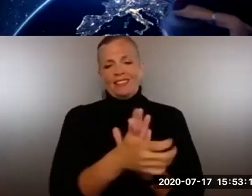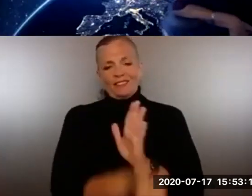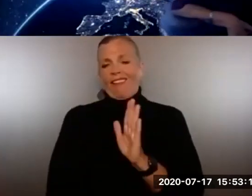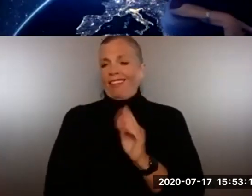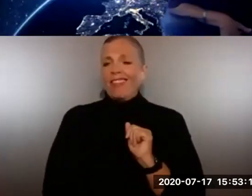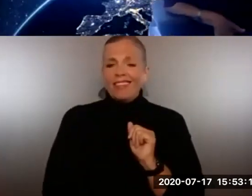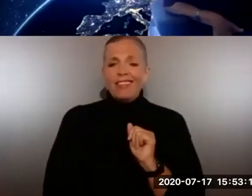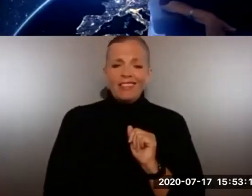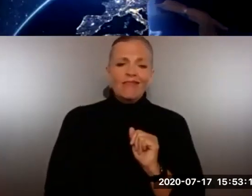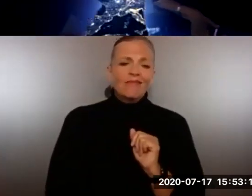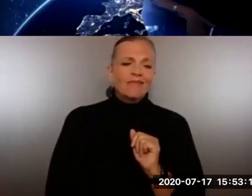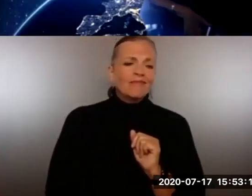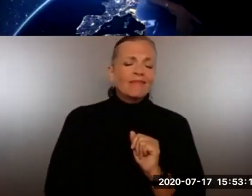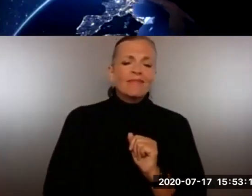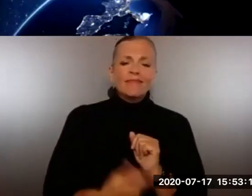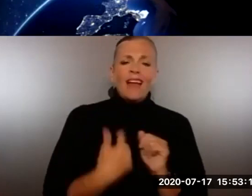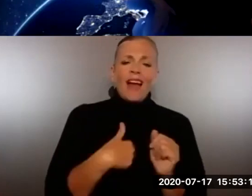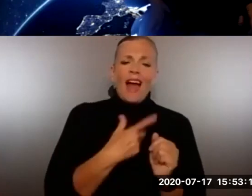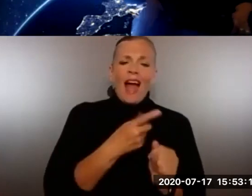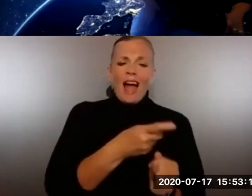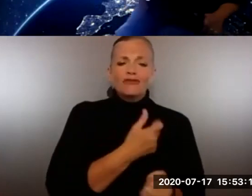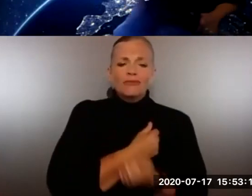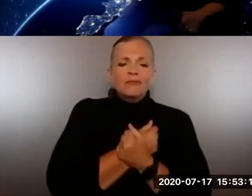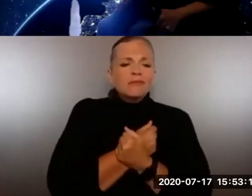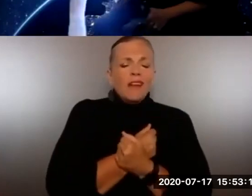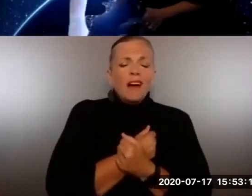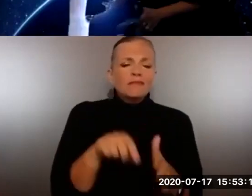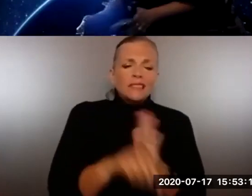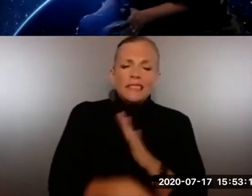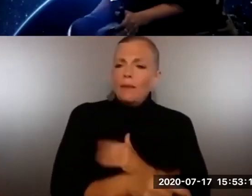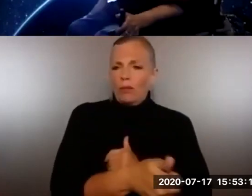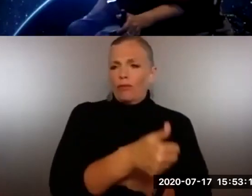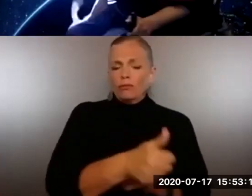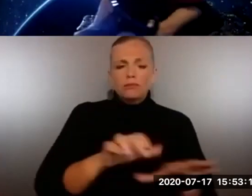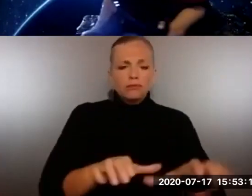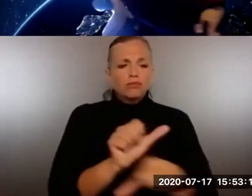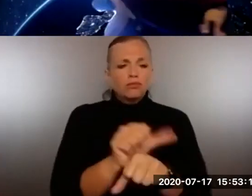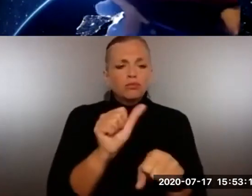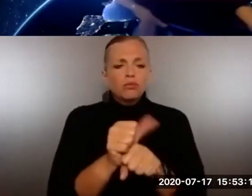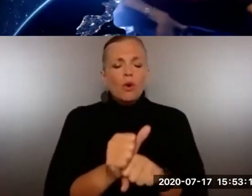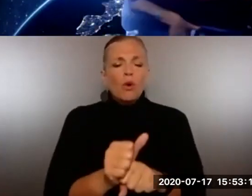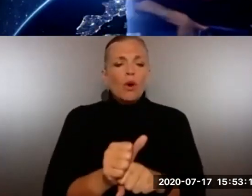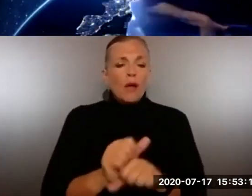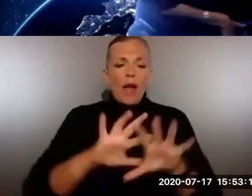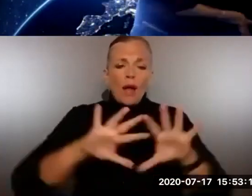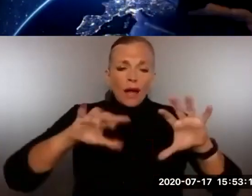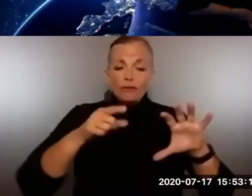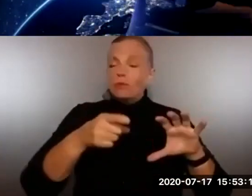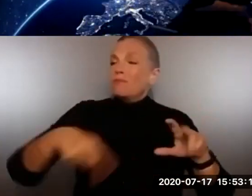engaging with, listening to, learning from, and acting together.